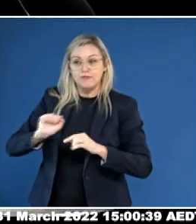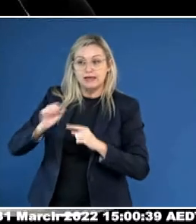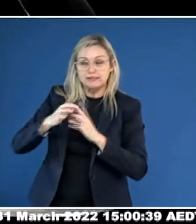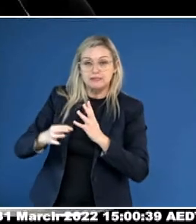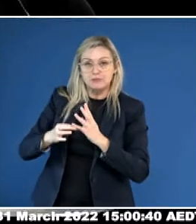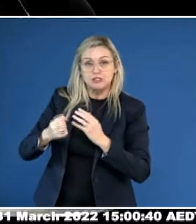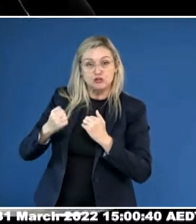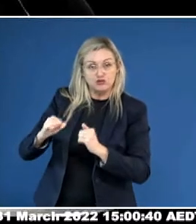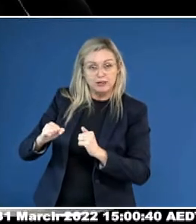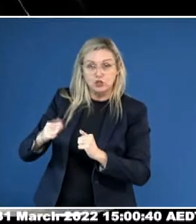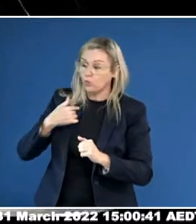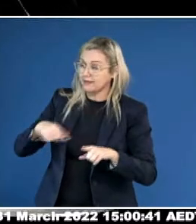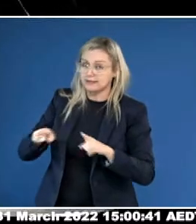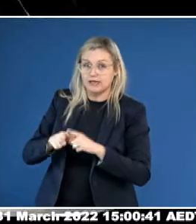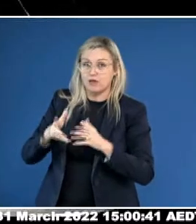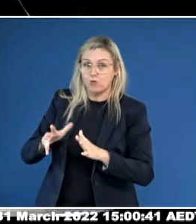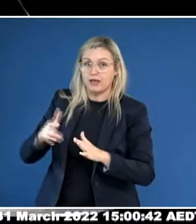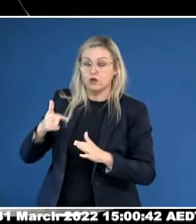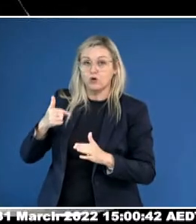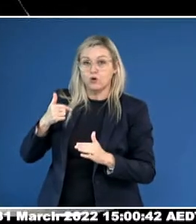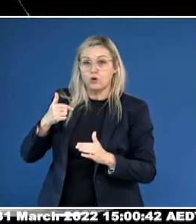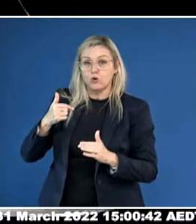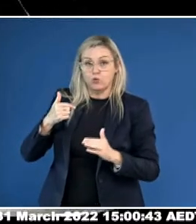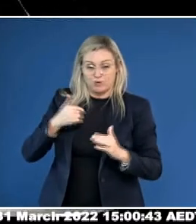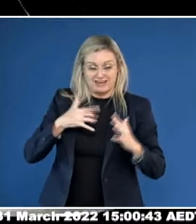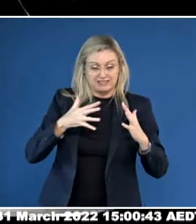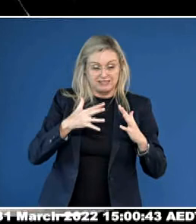same thing there. We were very upset that we weren't able to get a stand-alone outcome